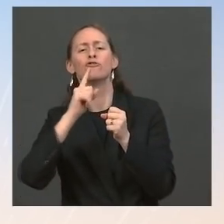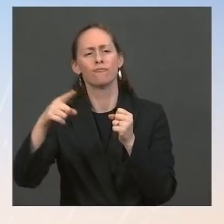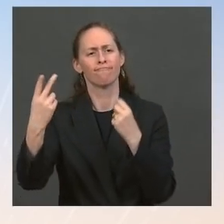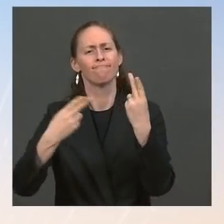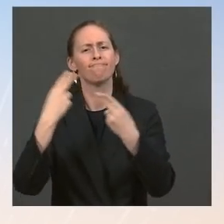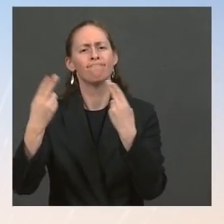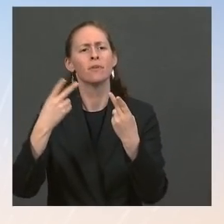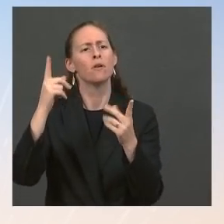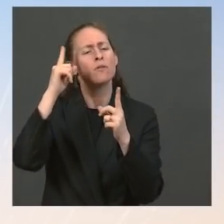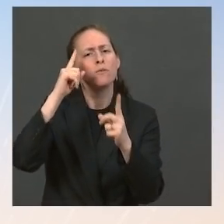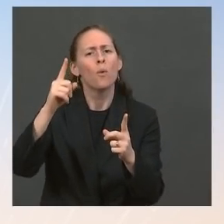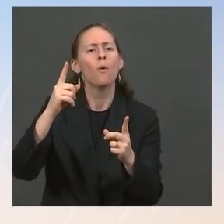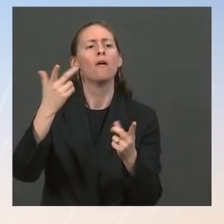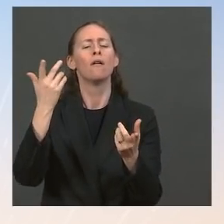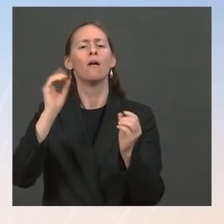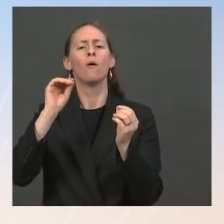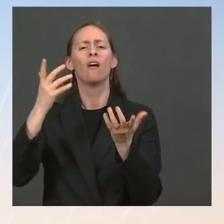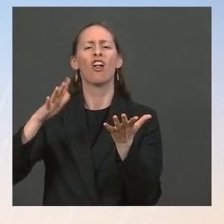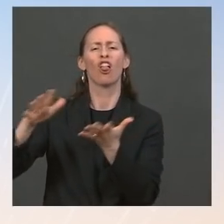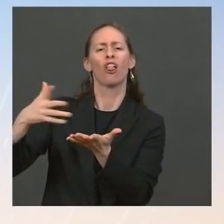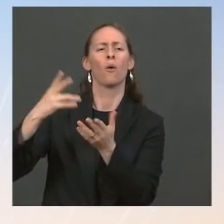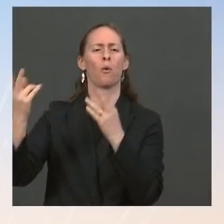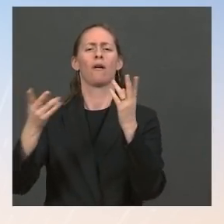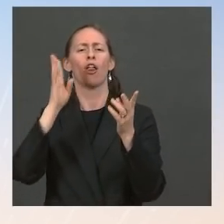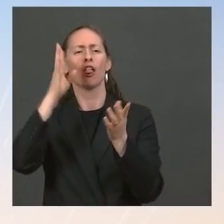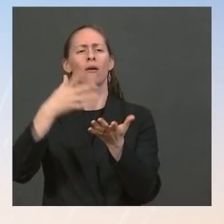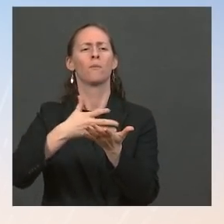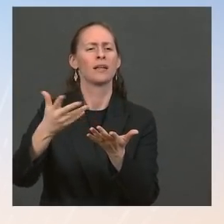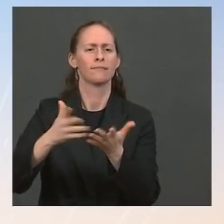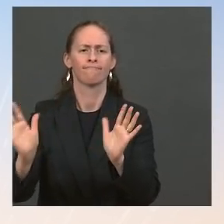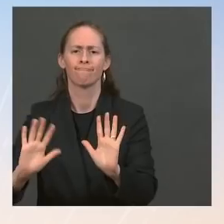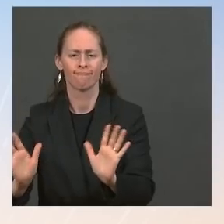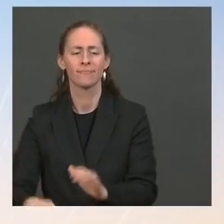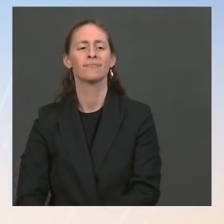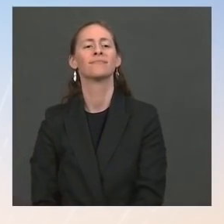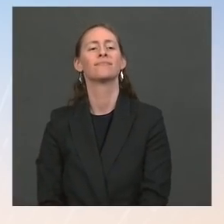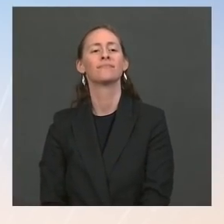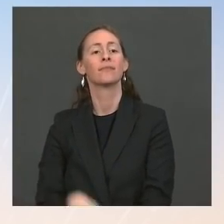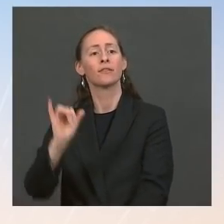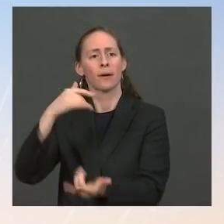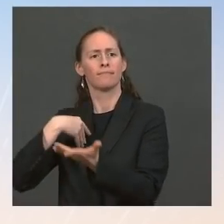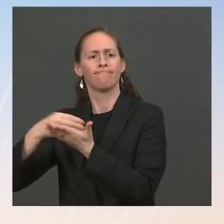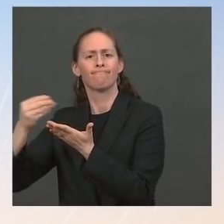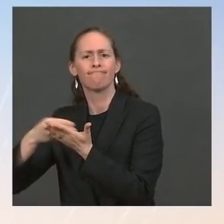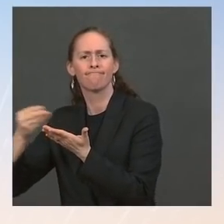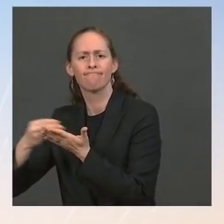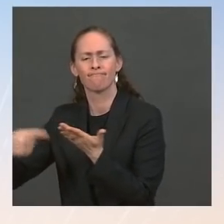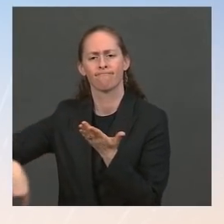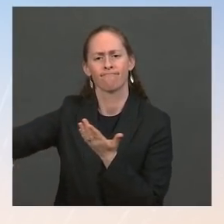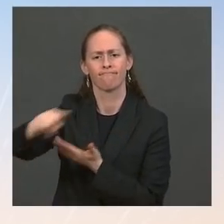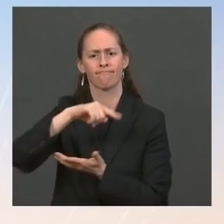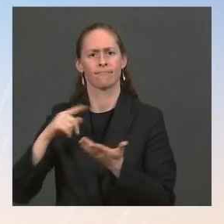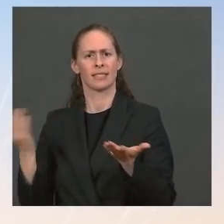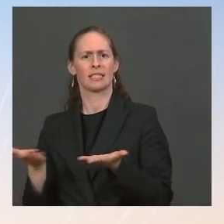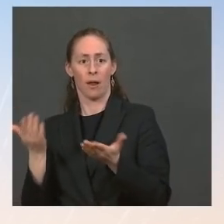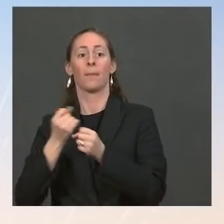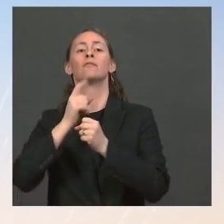for the American people. Buying American and increasing the competitiveness of the U.S. economy, including through implementing the act's Made